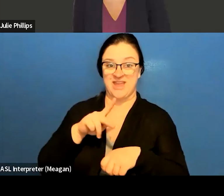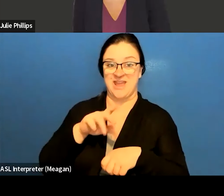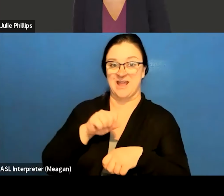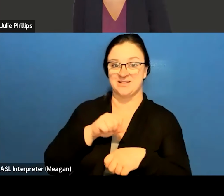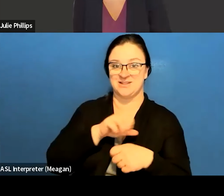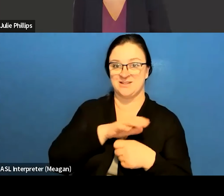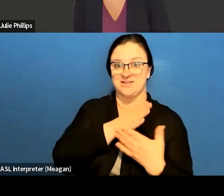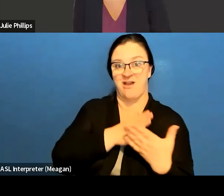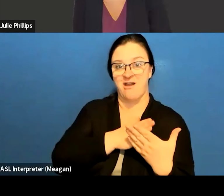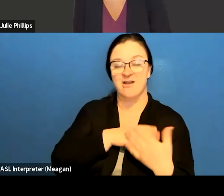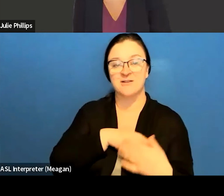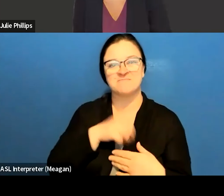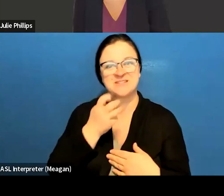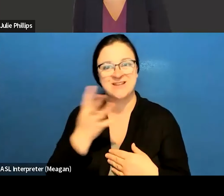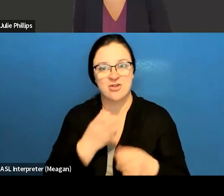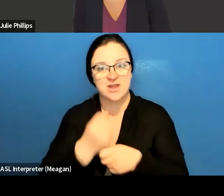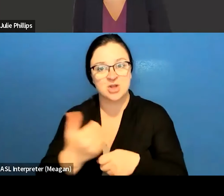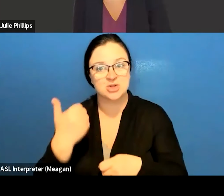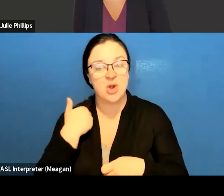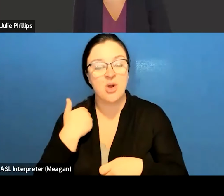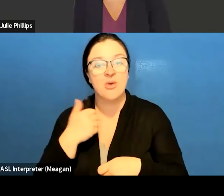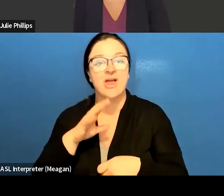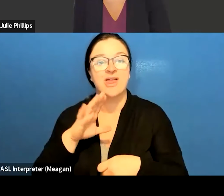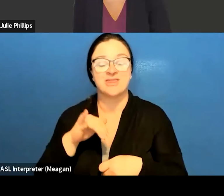number of years ago, which has heightened everyone's awareness,